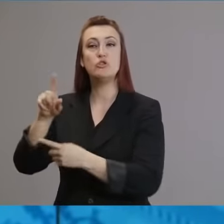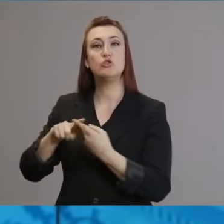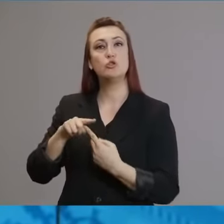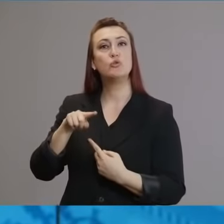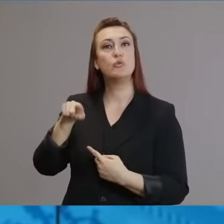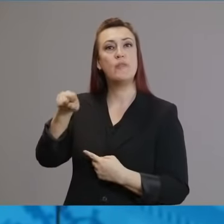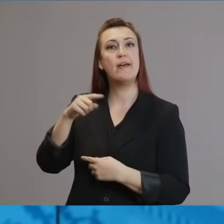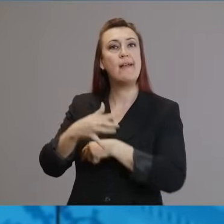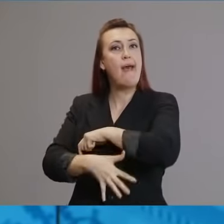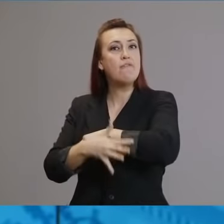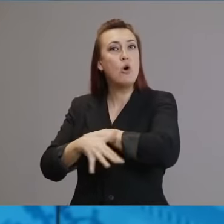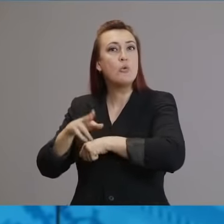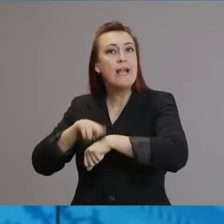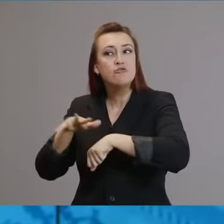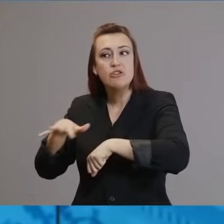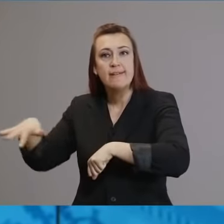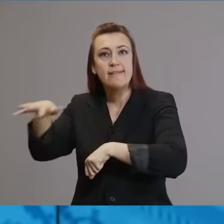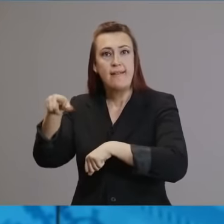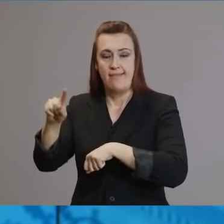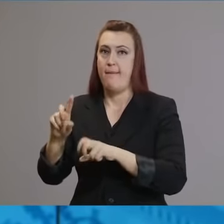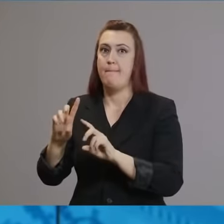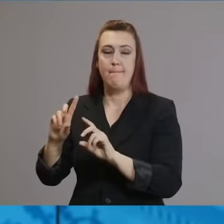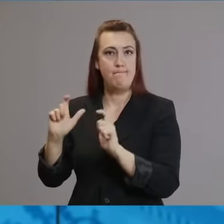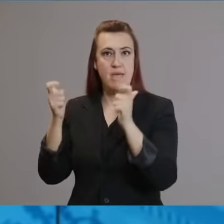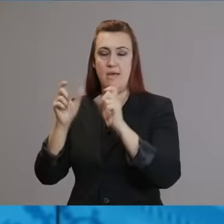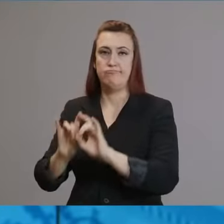MEDICAL PERSONNEL BECAUSE THAT'S WHAT WAS NEEDED.